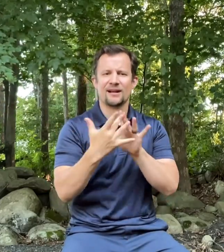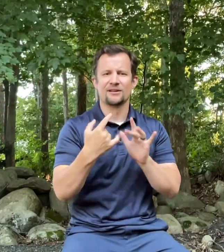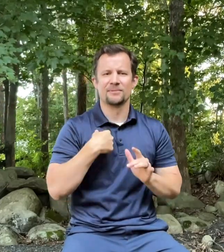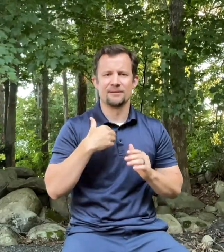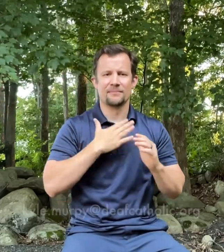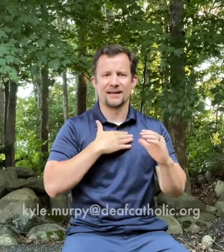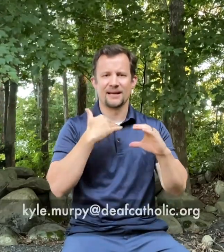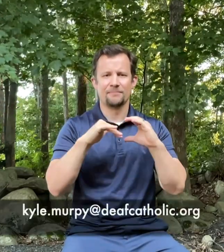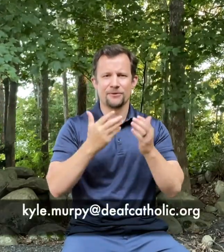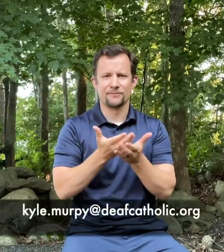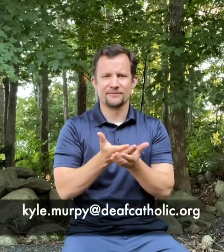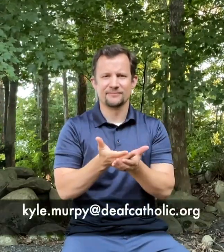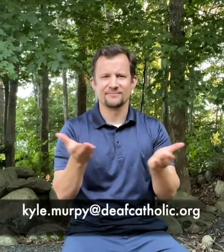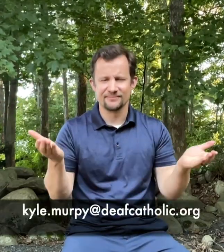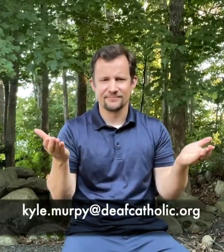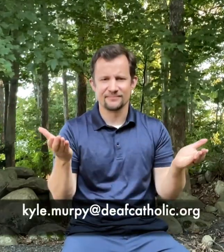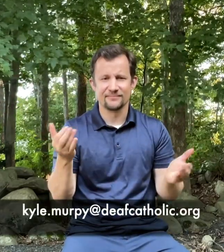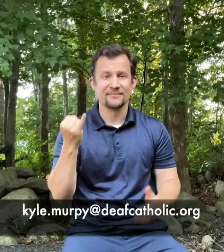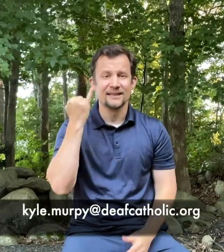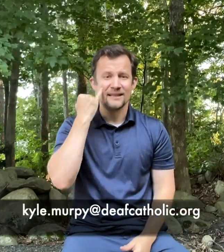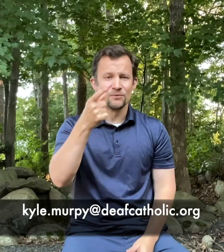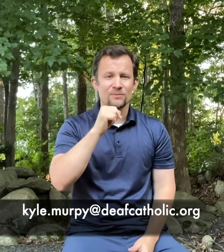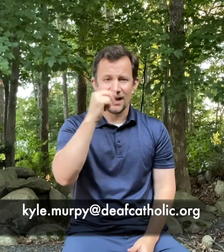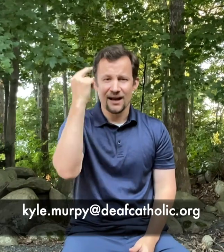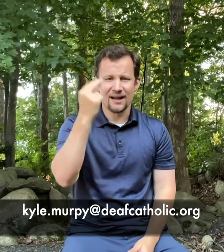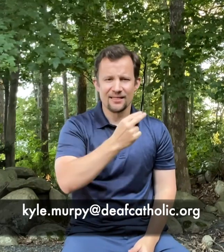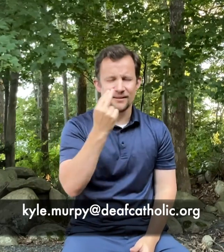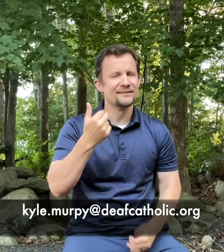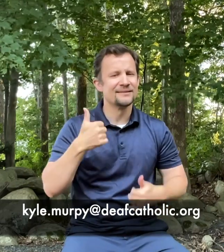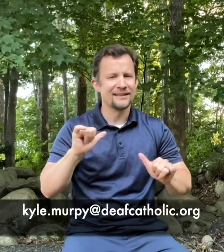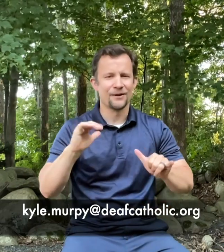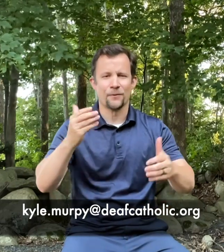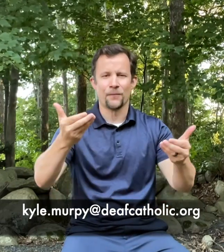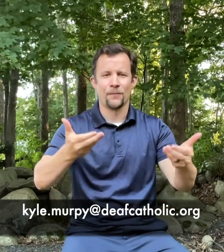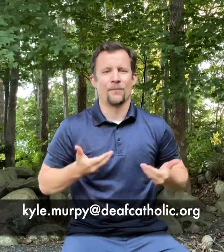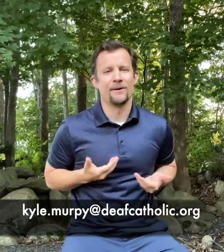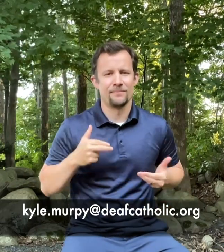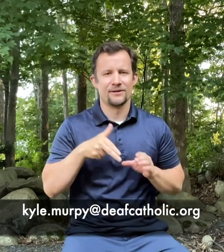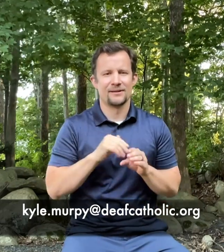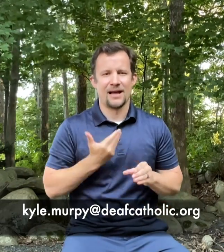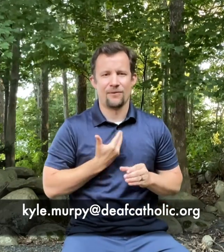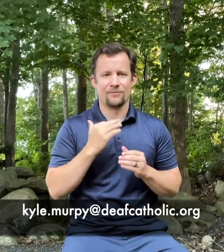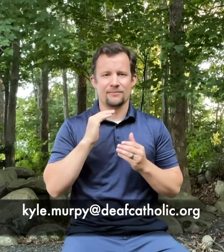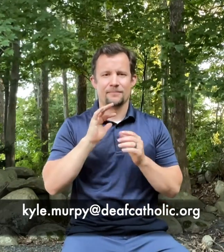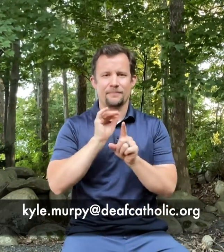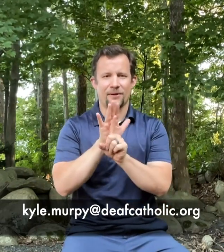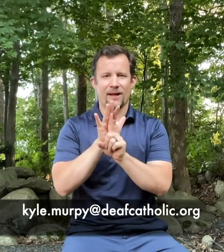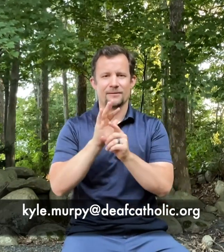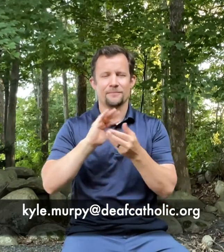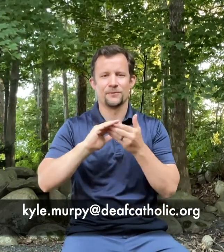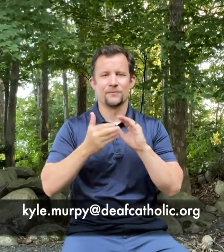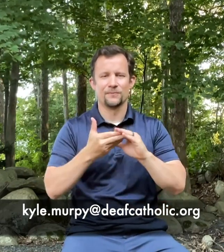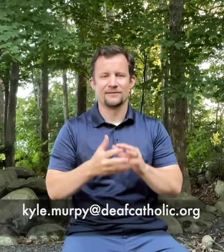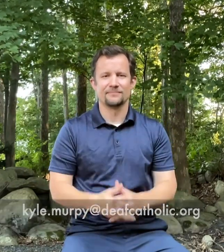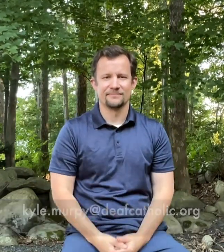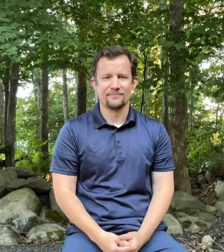kyle.murphy@deafcatholic.org. If you’re not Catholic, you are still welcome to join Be Lights Community.